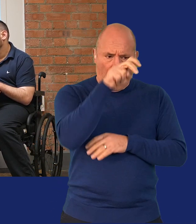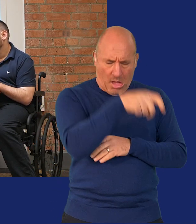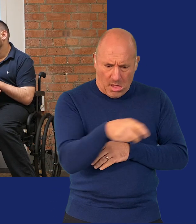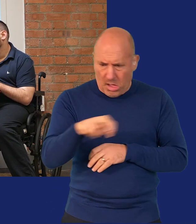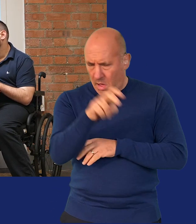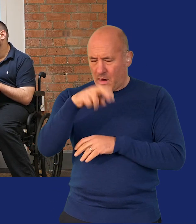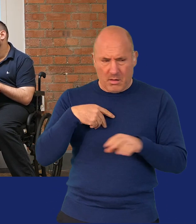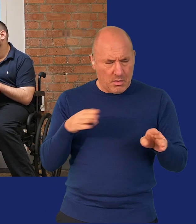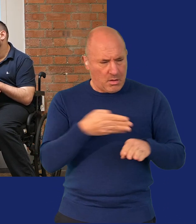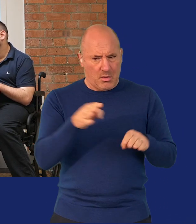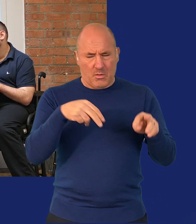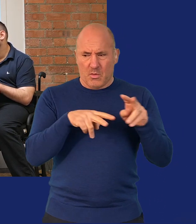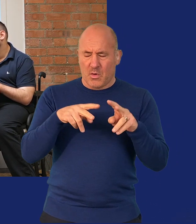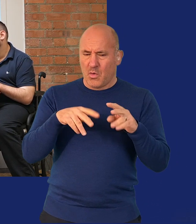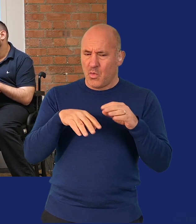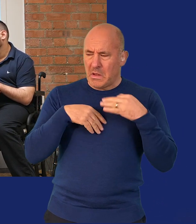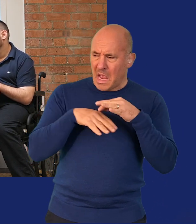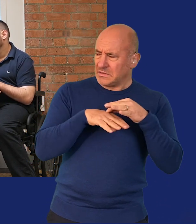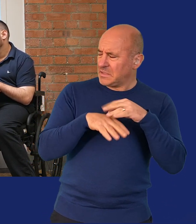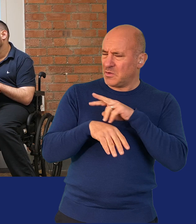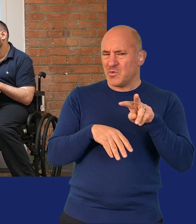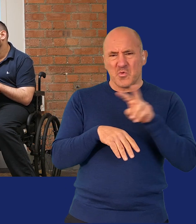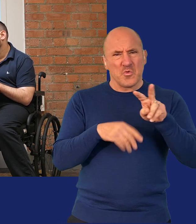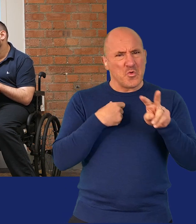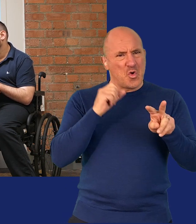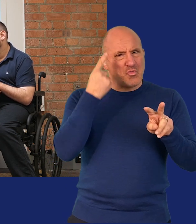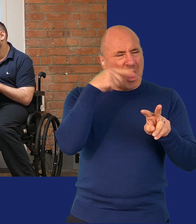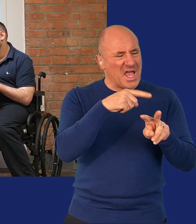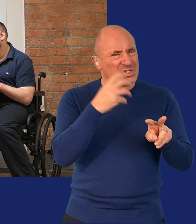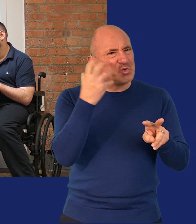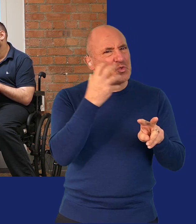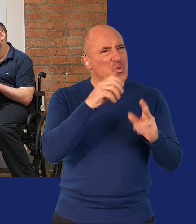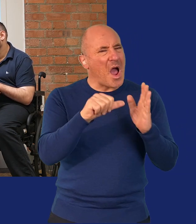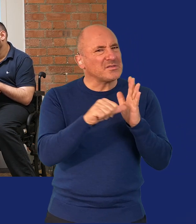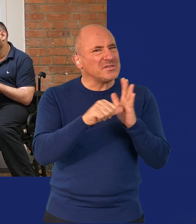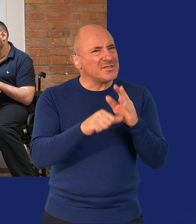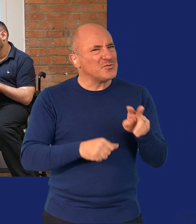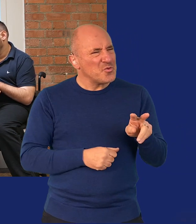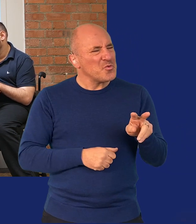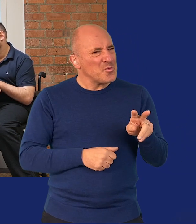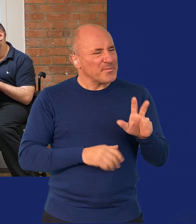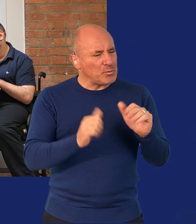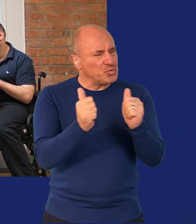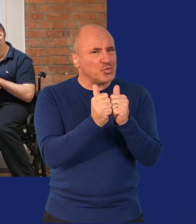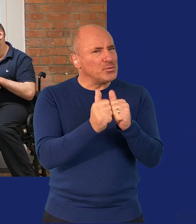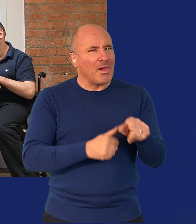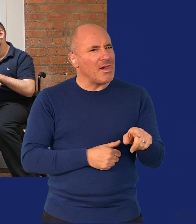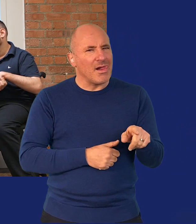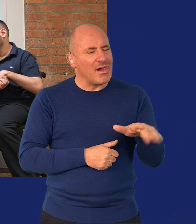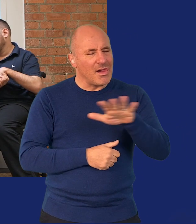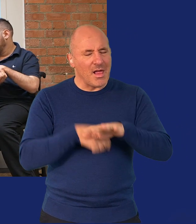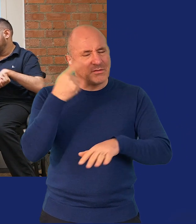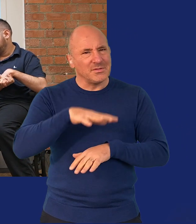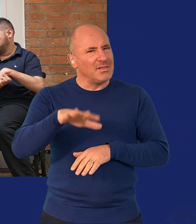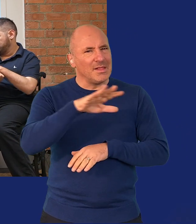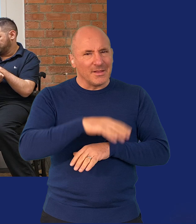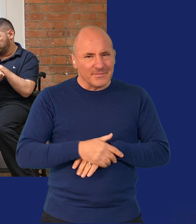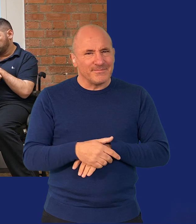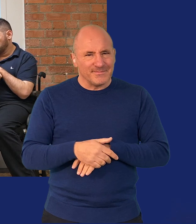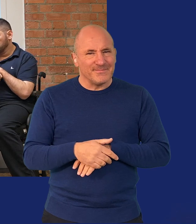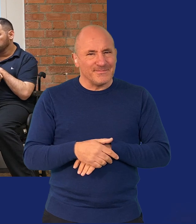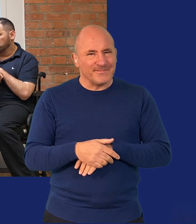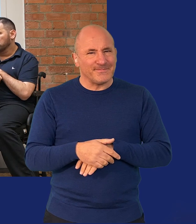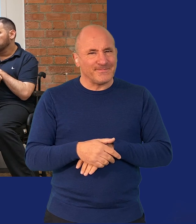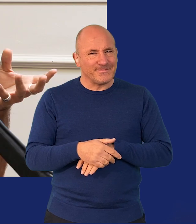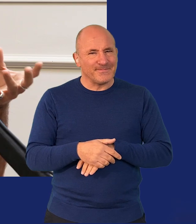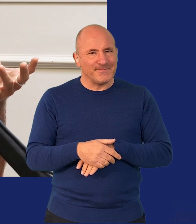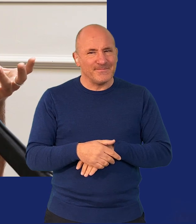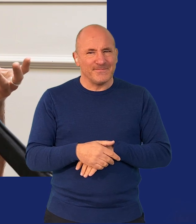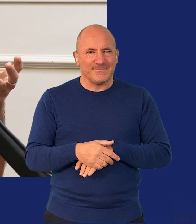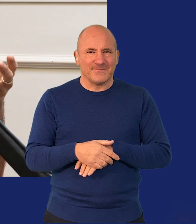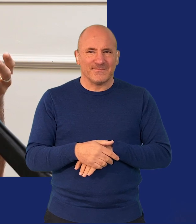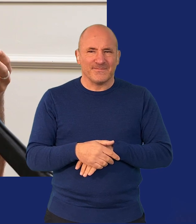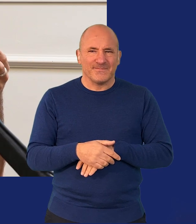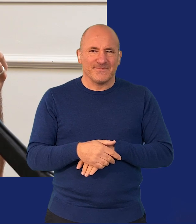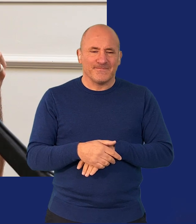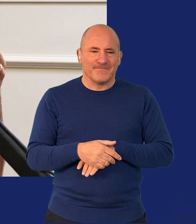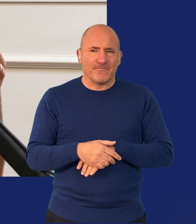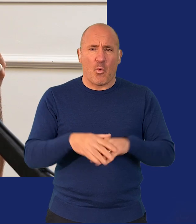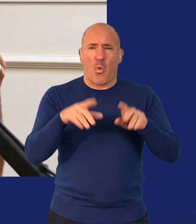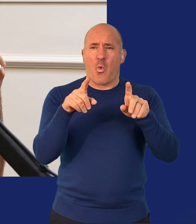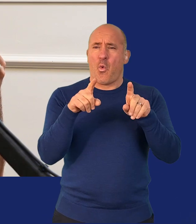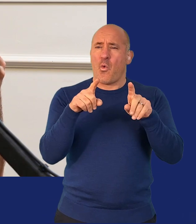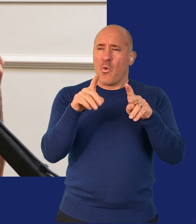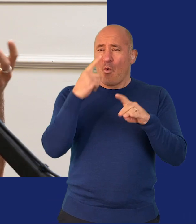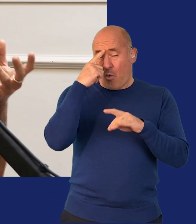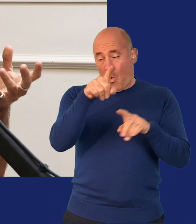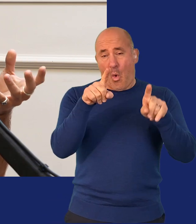guiding him around London that like I just realized how, um, inaccessible, quite